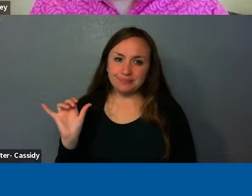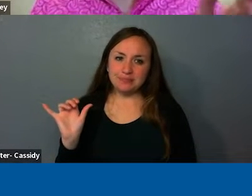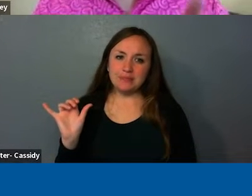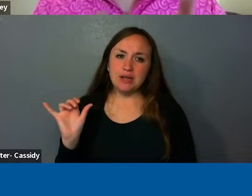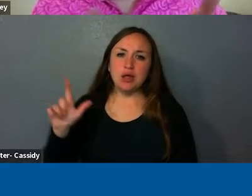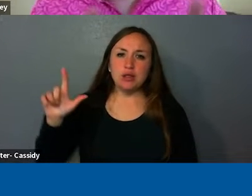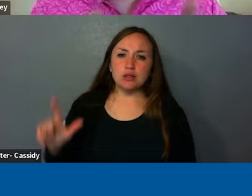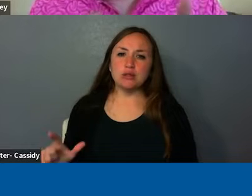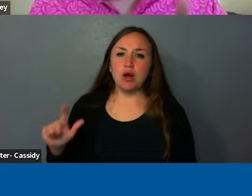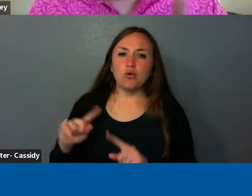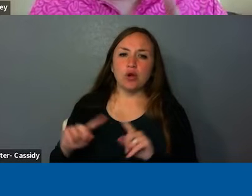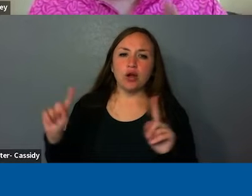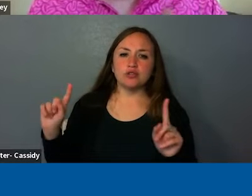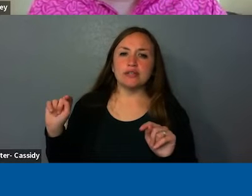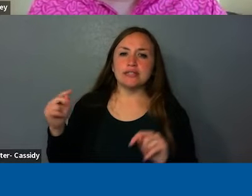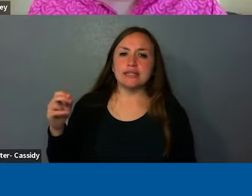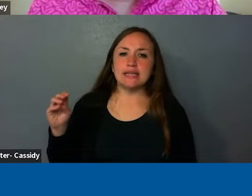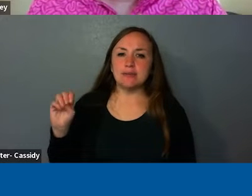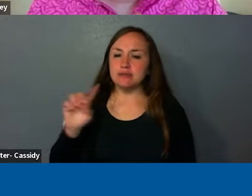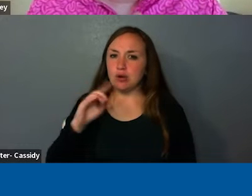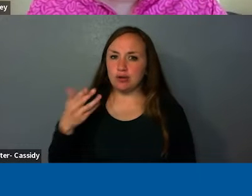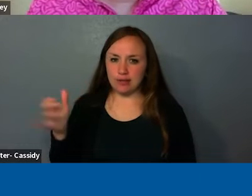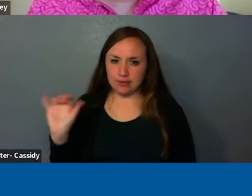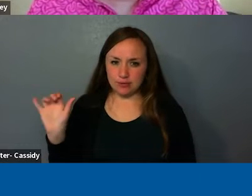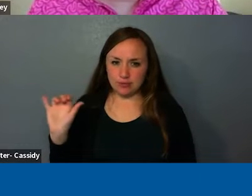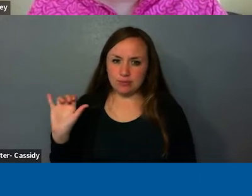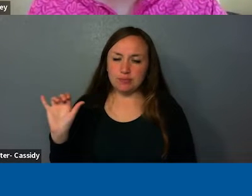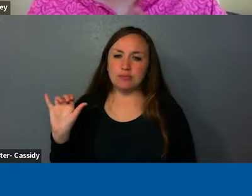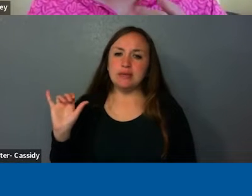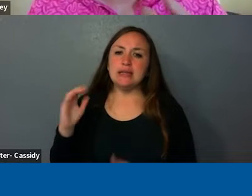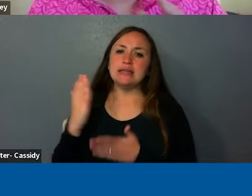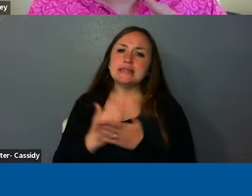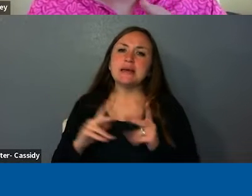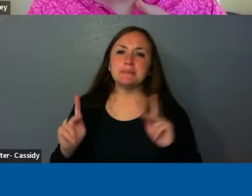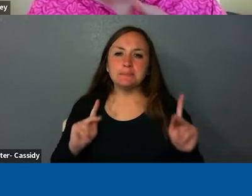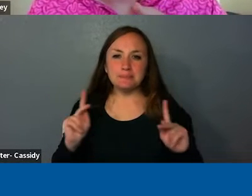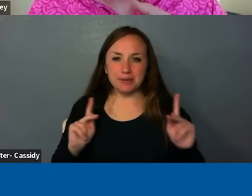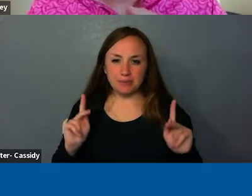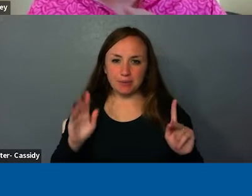Low contrast themes are a thing as well. You know, some people deliberately set values